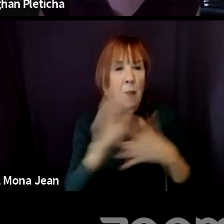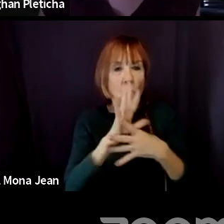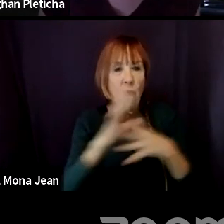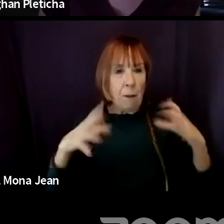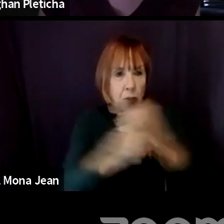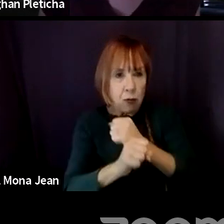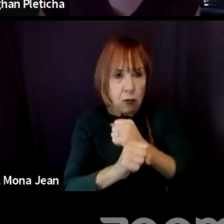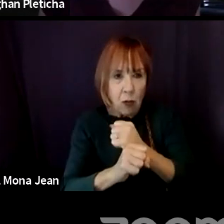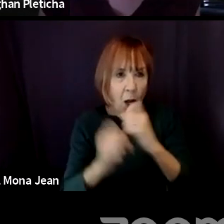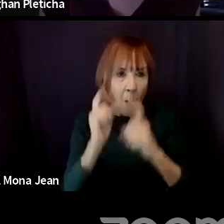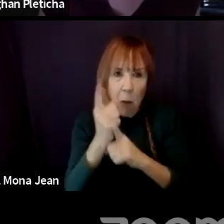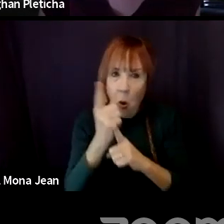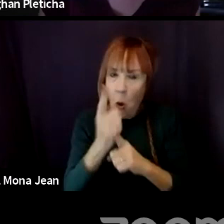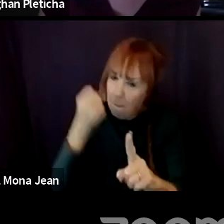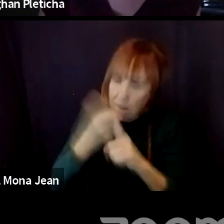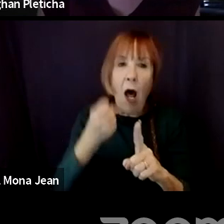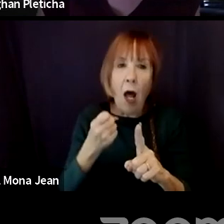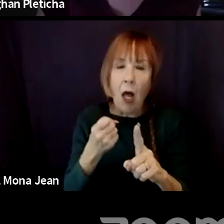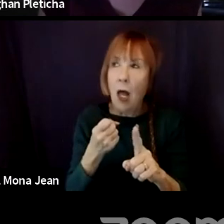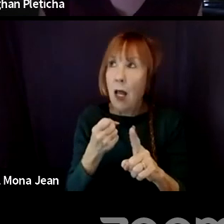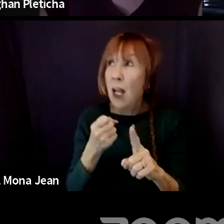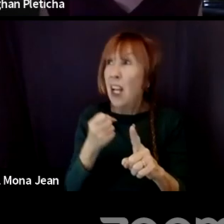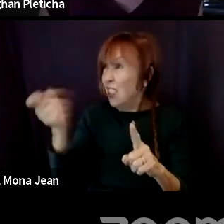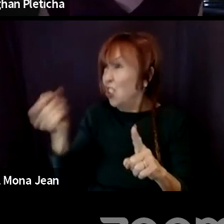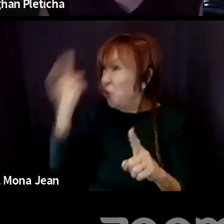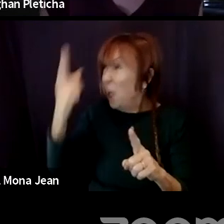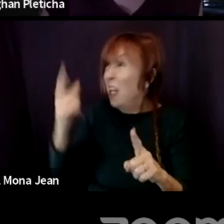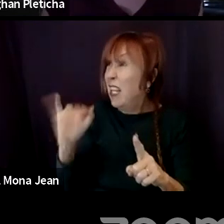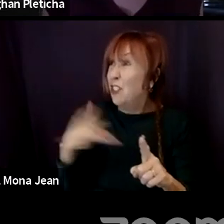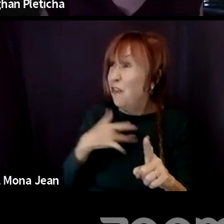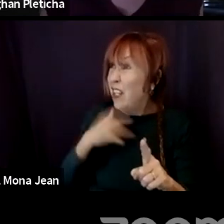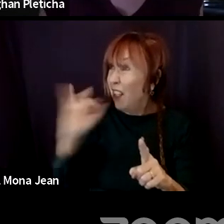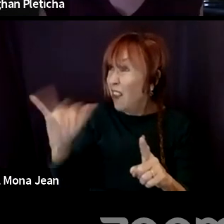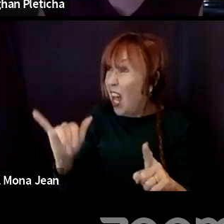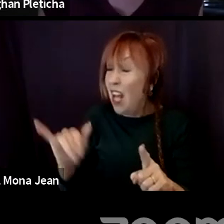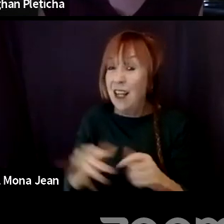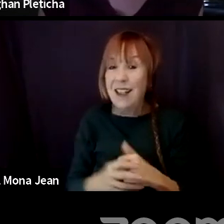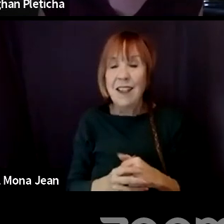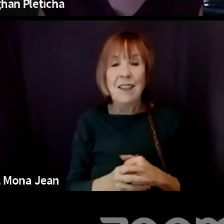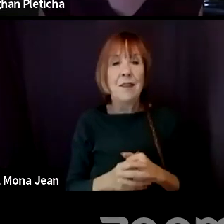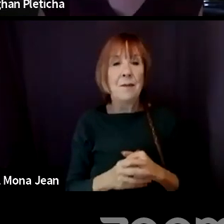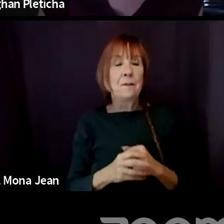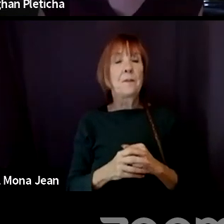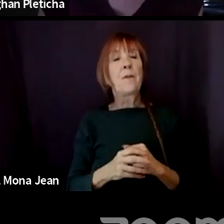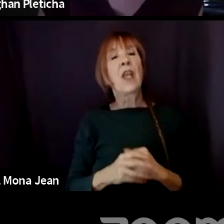When you guys send stuff out, if any of you, when you send stuff out maybe to your peers